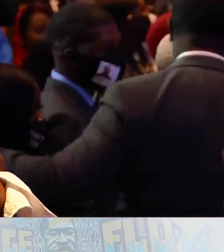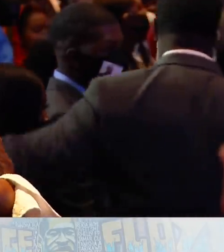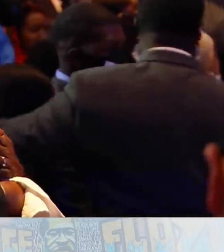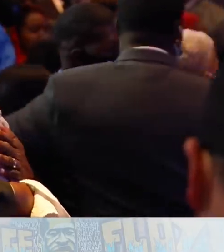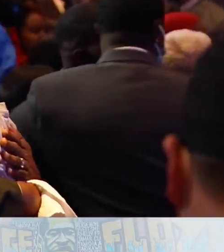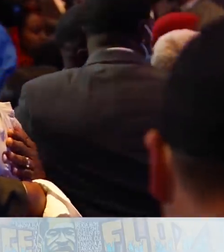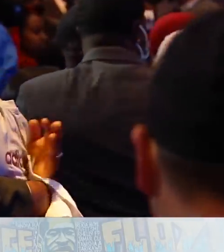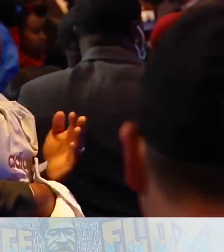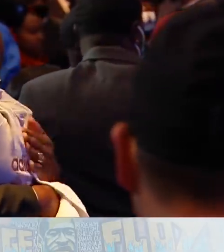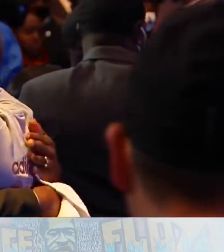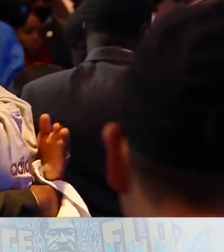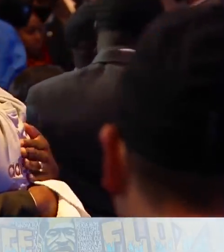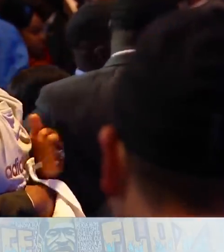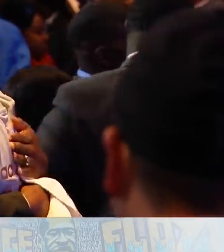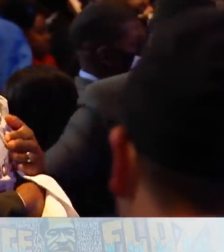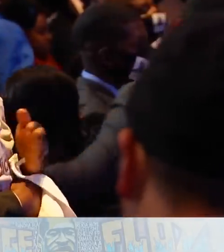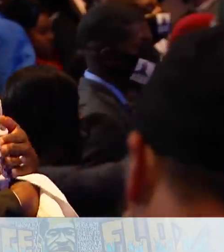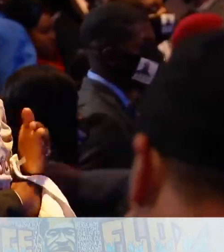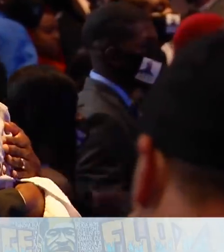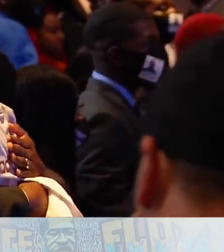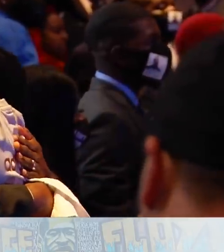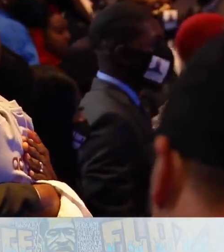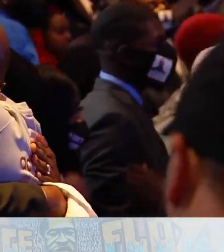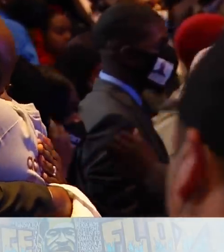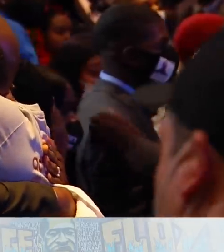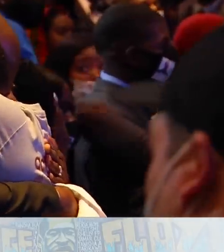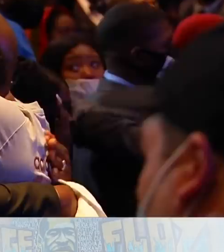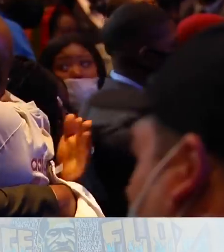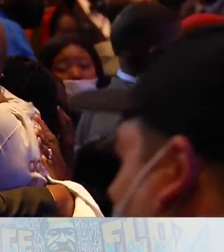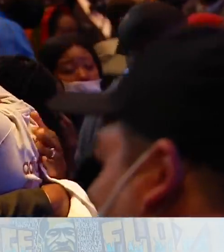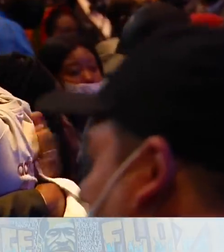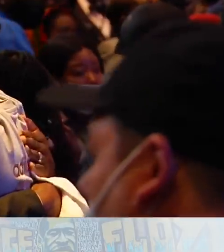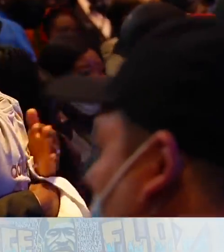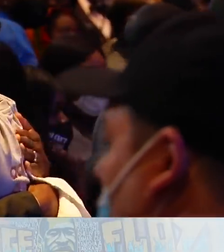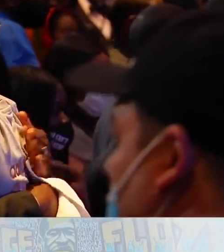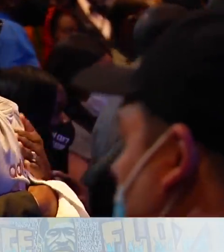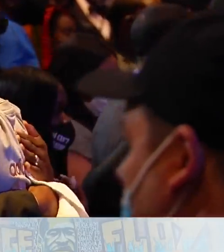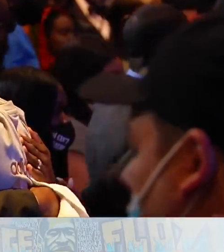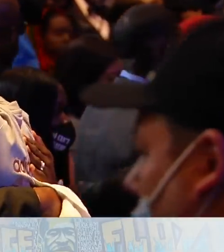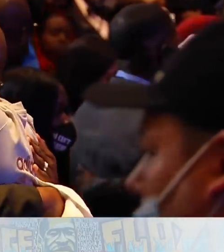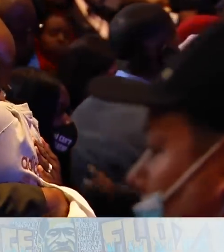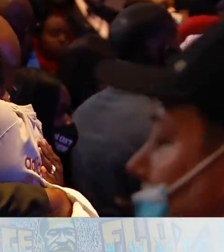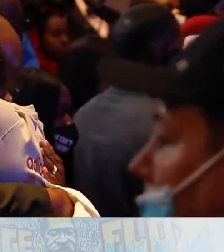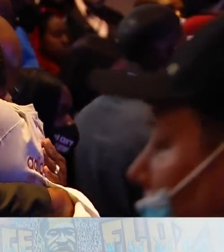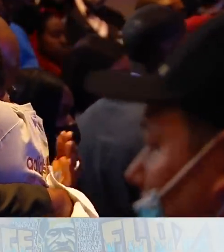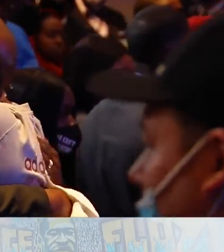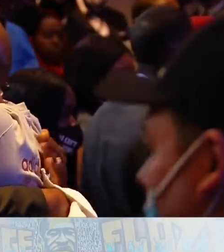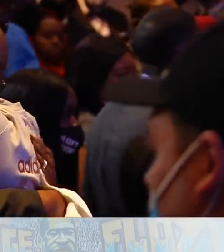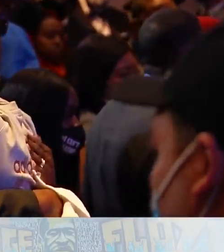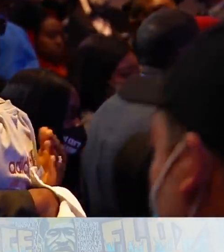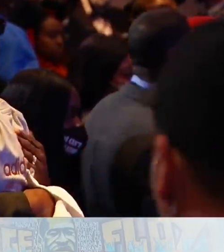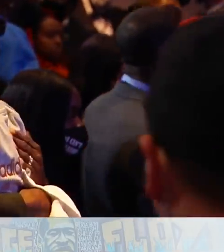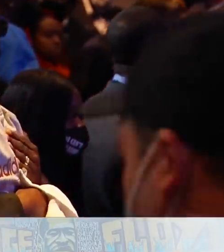THE NAME OF JESUS WHO WAS KILLED BY A GOVERNMENT AND STILL ROSE AGAIN AND WITH THAT